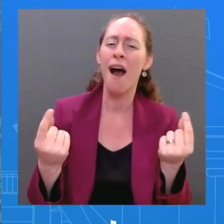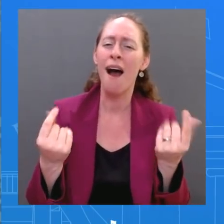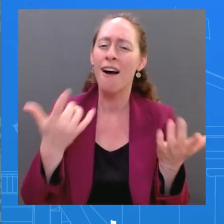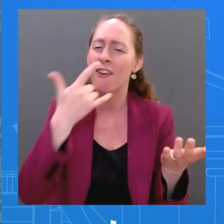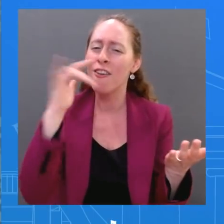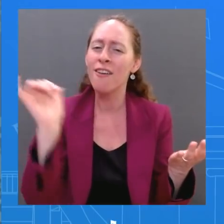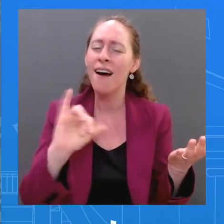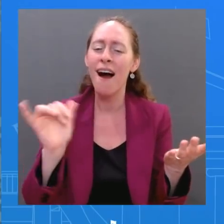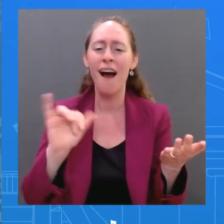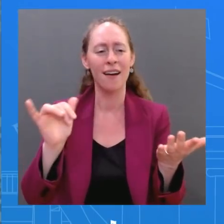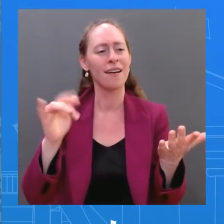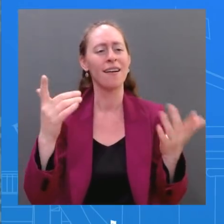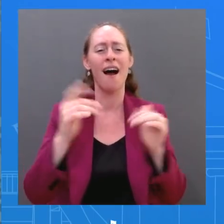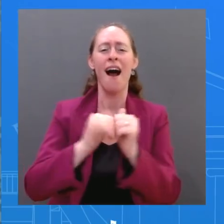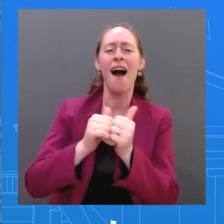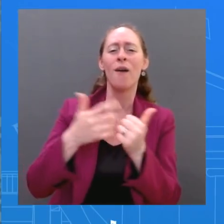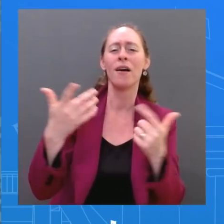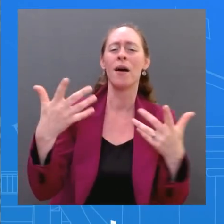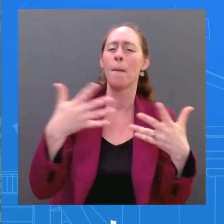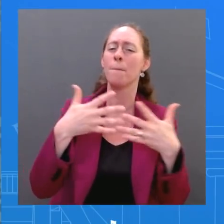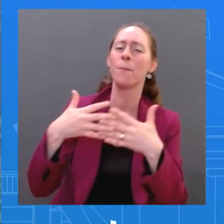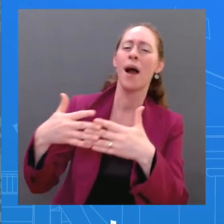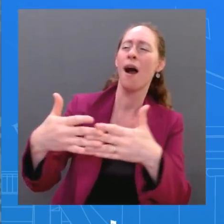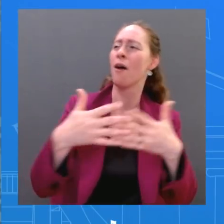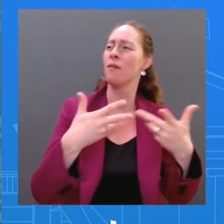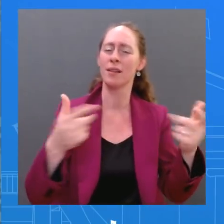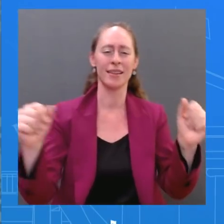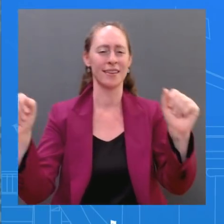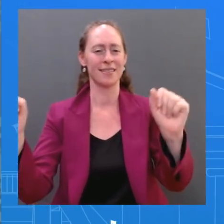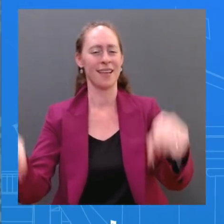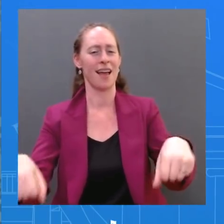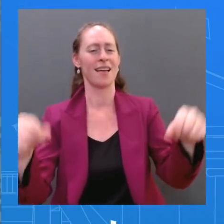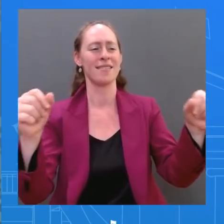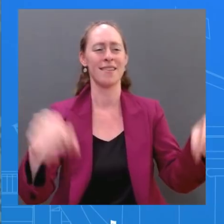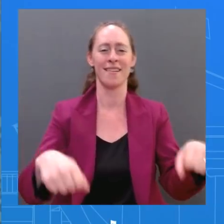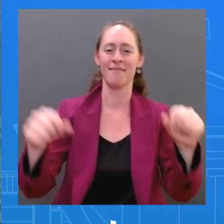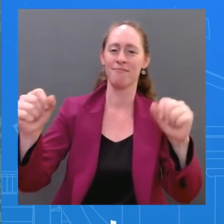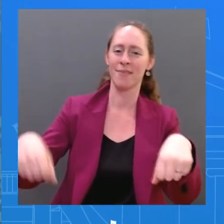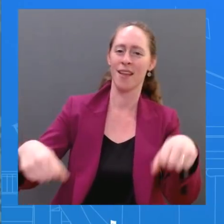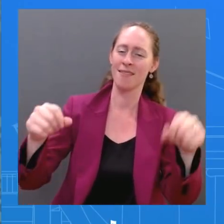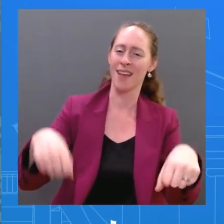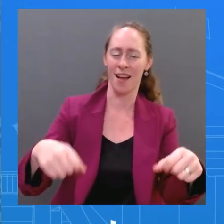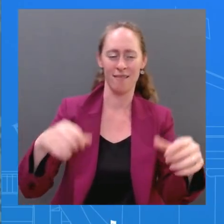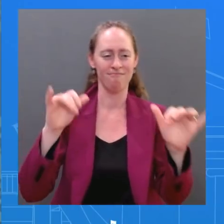hard work, perseverance, and faith. Today, the Department of Transportation announced